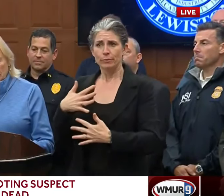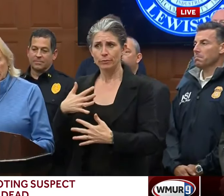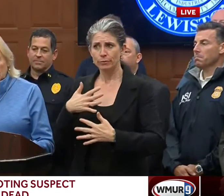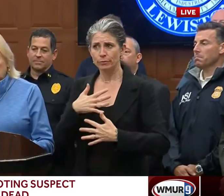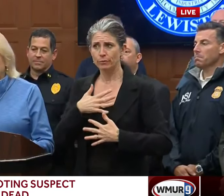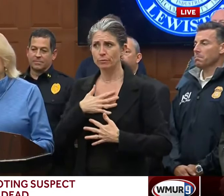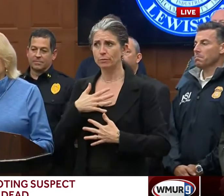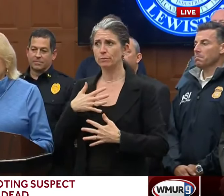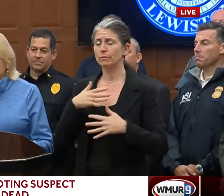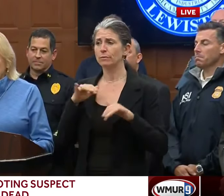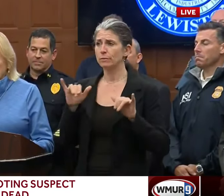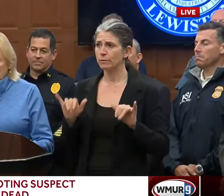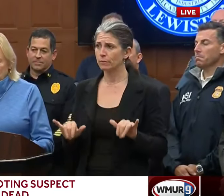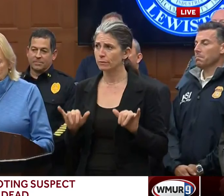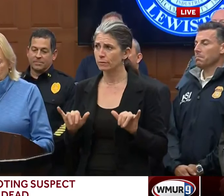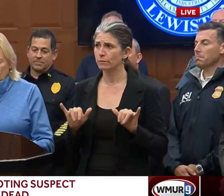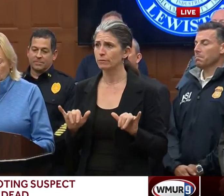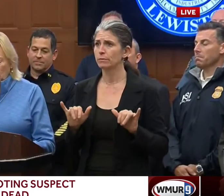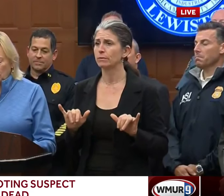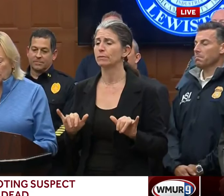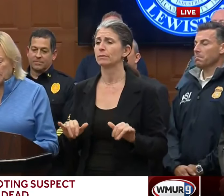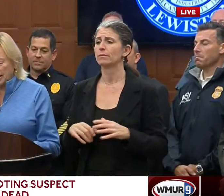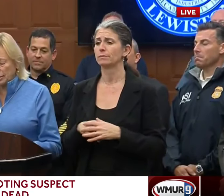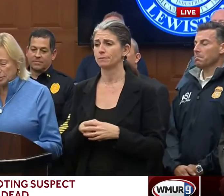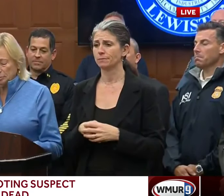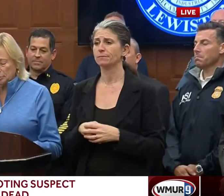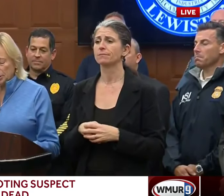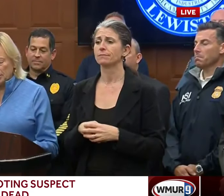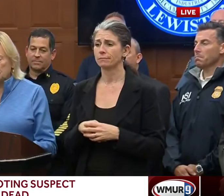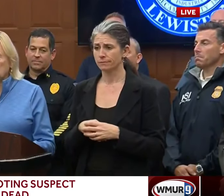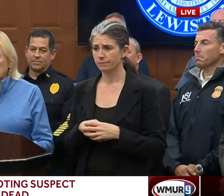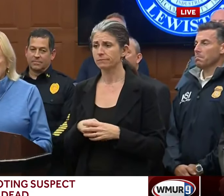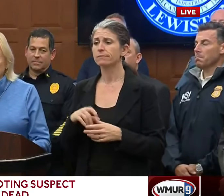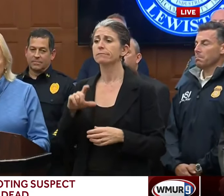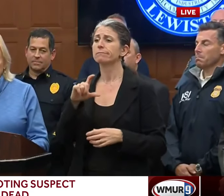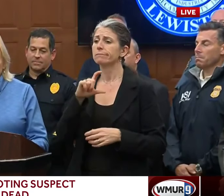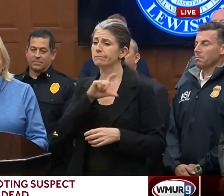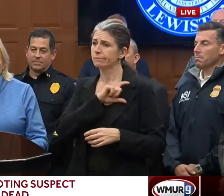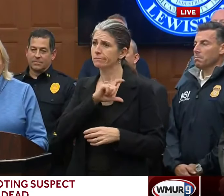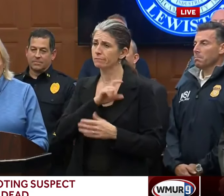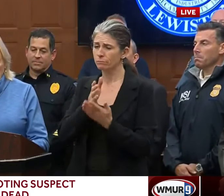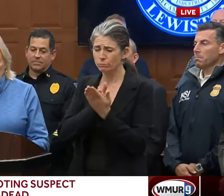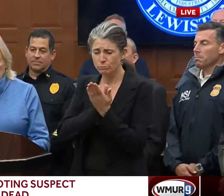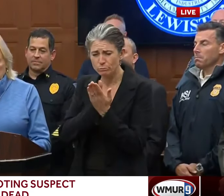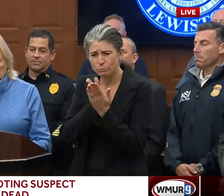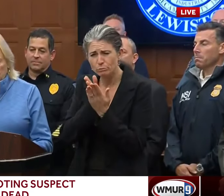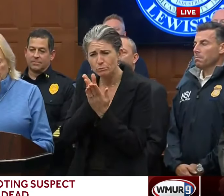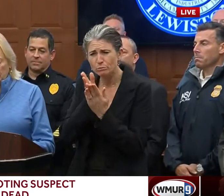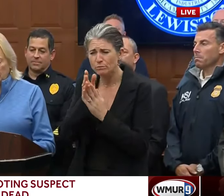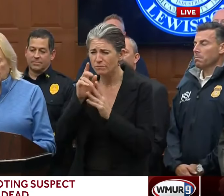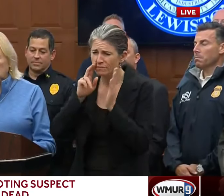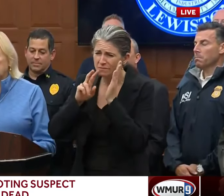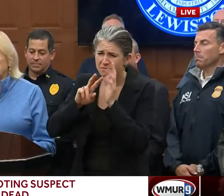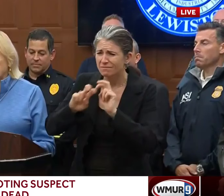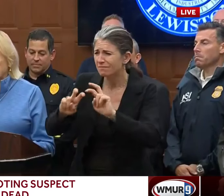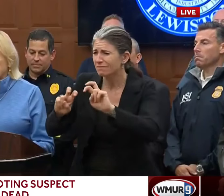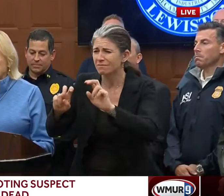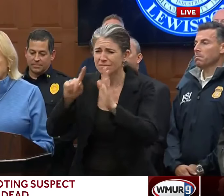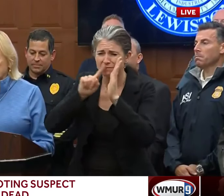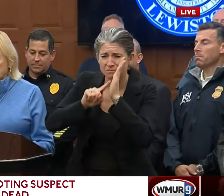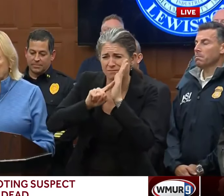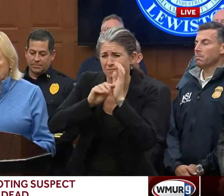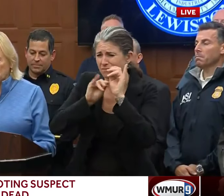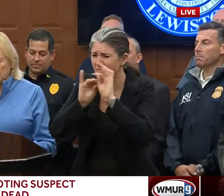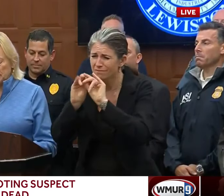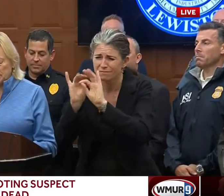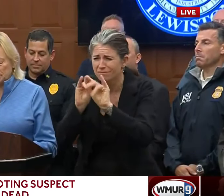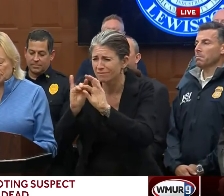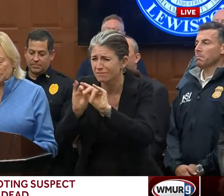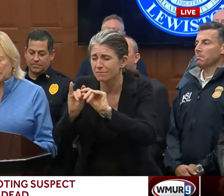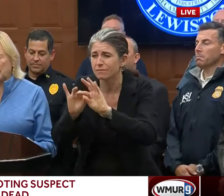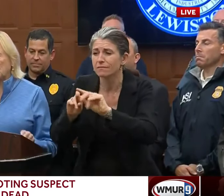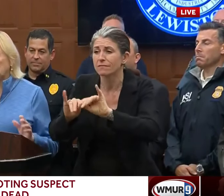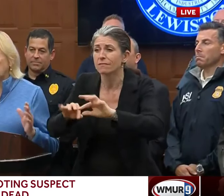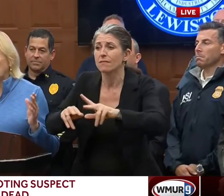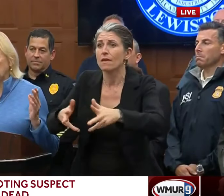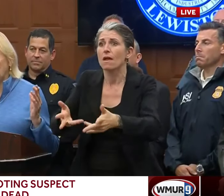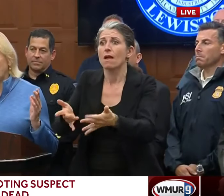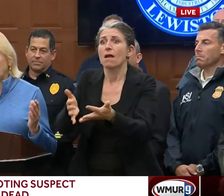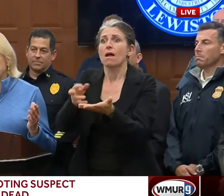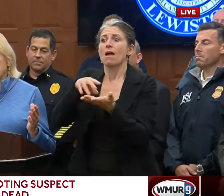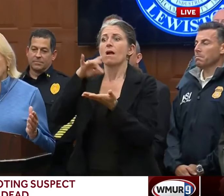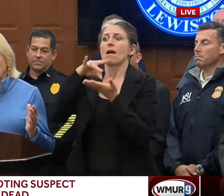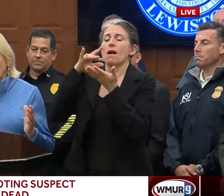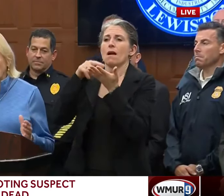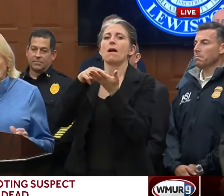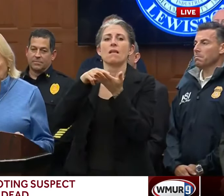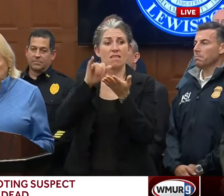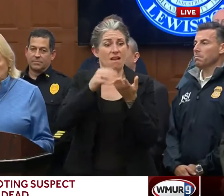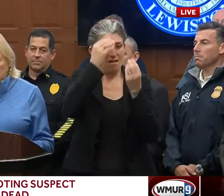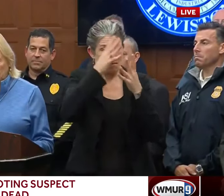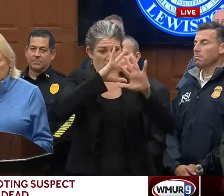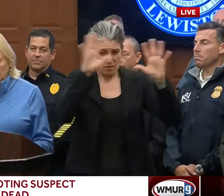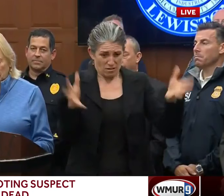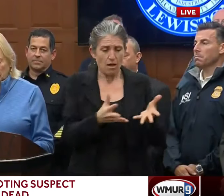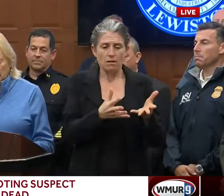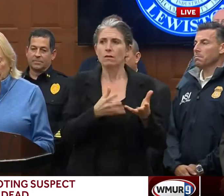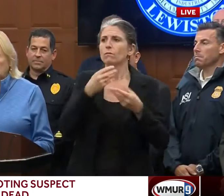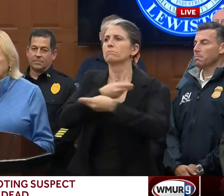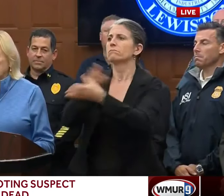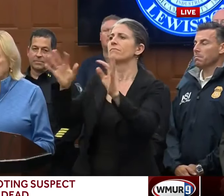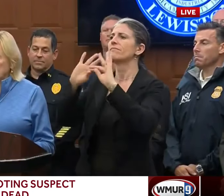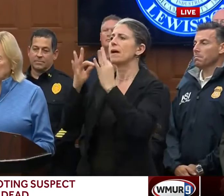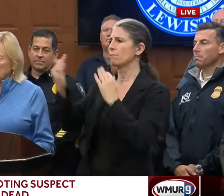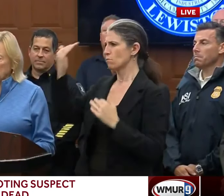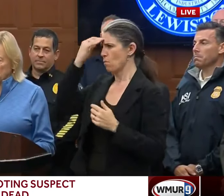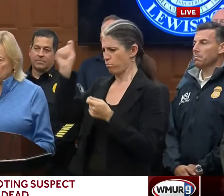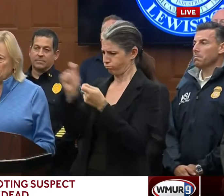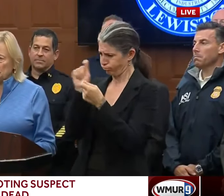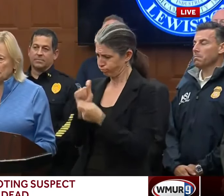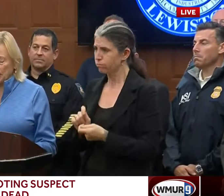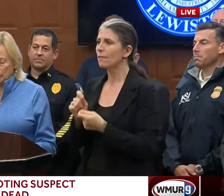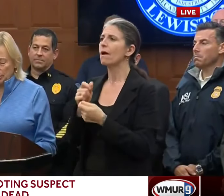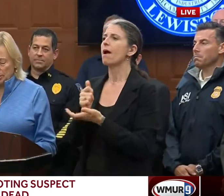AND WITH THIS SEARCH CONCLUDED, I KNOW THAT LAW ENFORCEMENT CONTINUES TO FULLY INVESTIGATE ALL THE FACTS SO WE CAN BRING WHAT CLOSURE WE CAN TO THE VICTIMS AND THEIR FAMILIES.